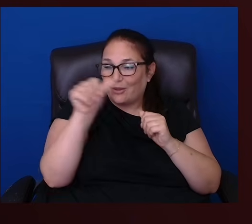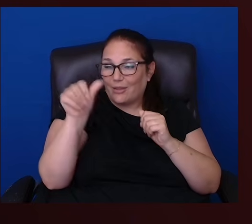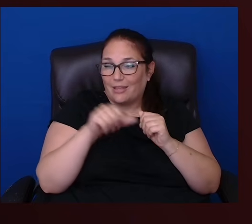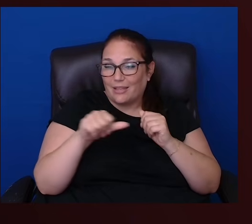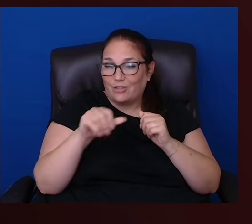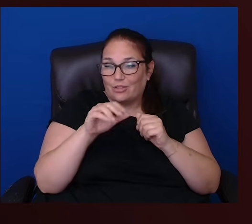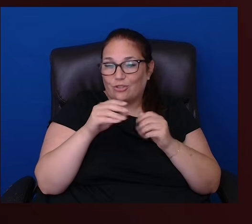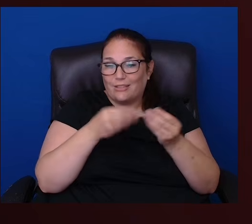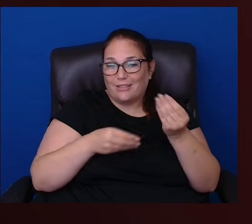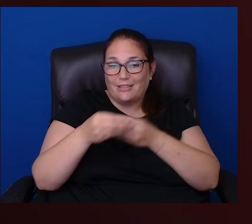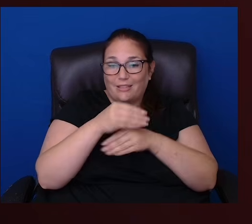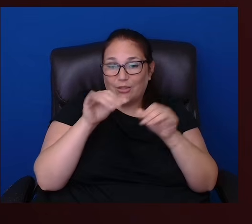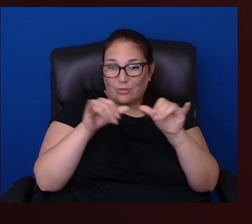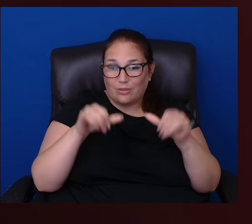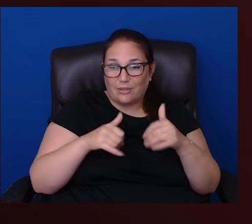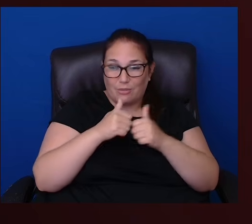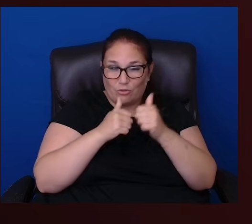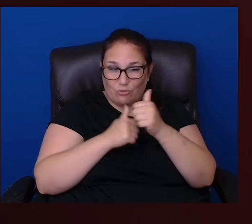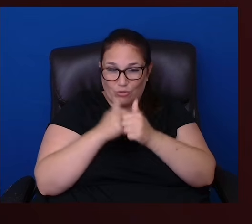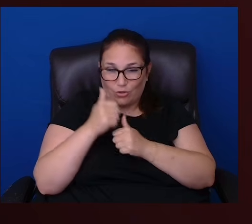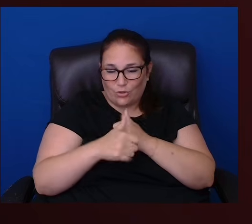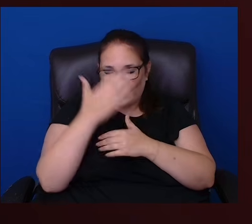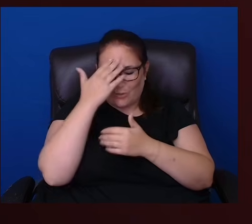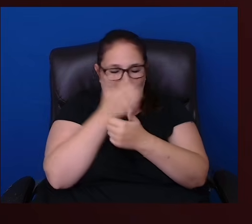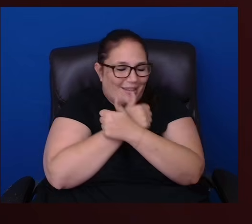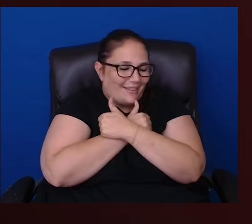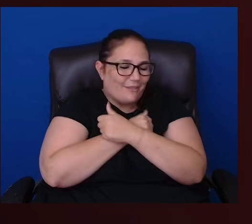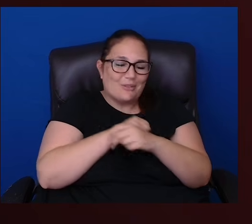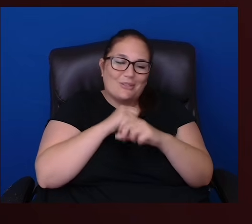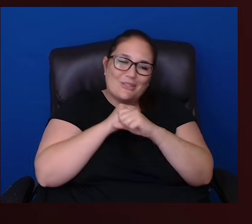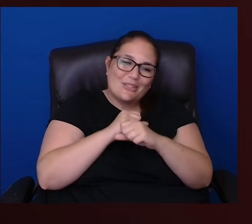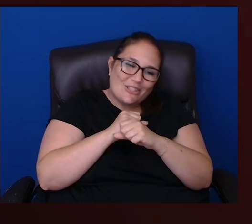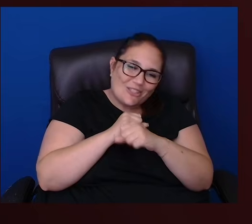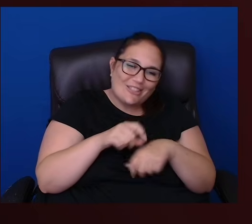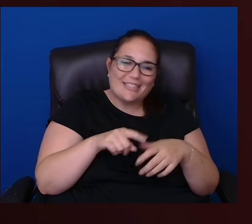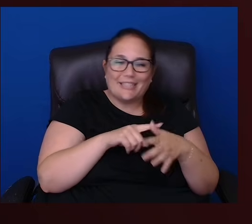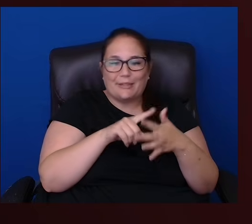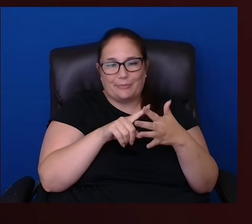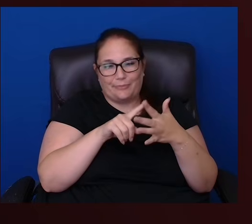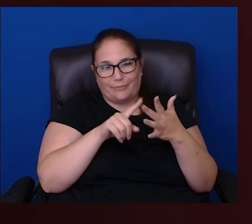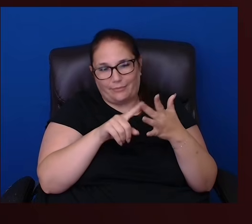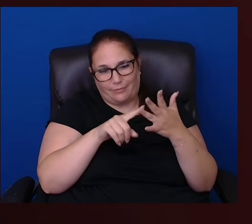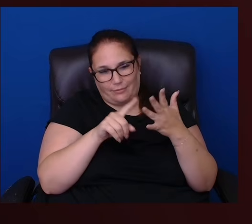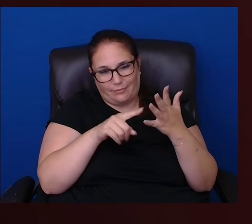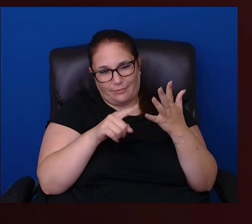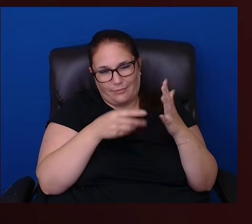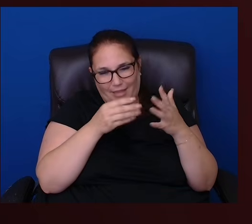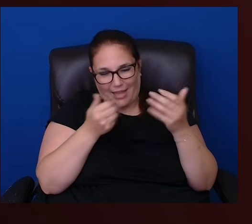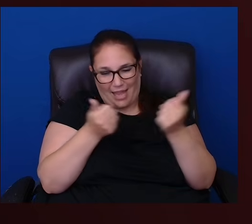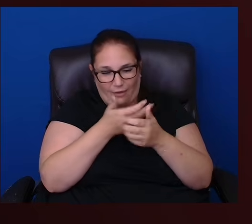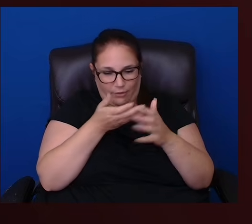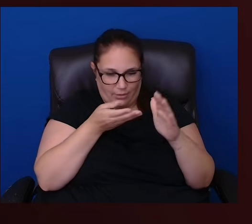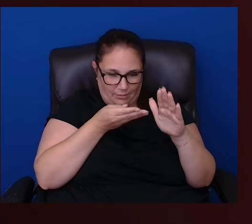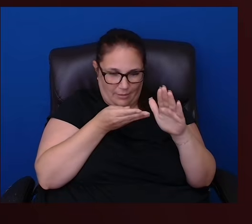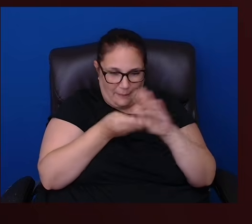and infrastructure that you know and love. It's got all the security, it's got all the -- baked in with Azure, so that is great,